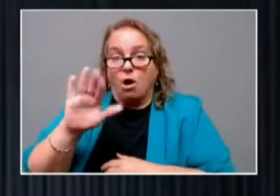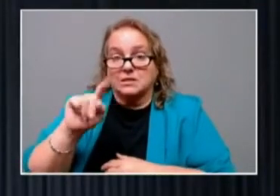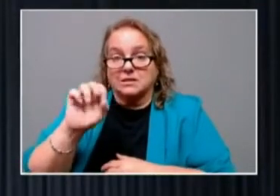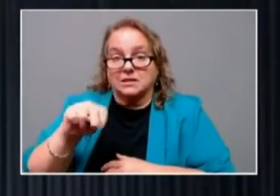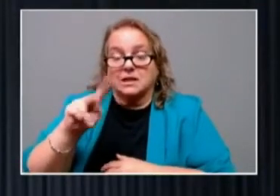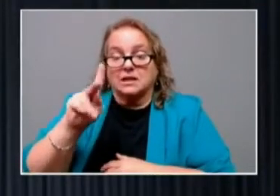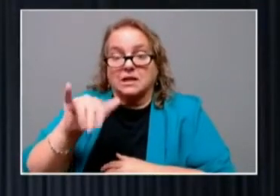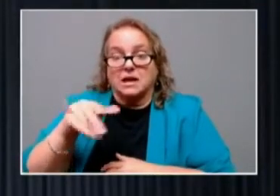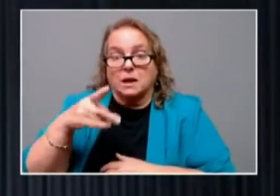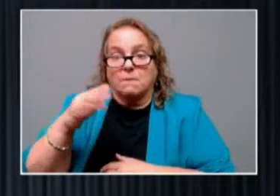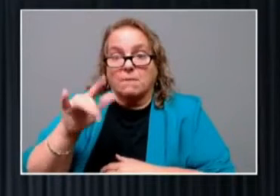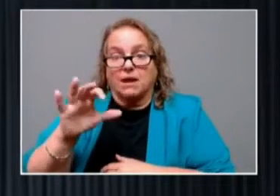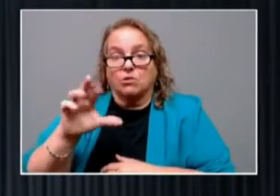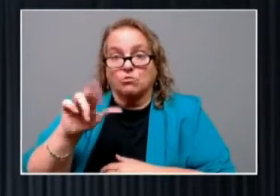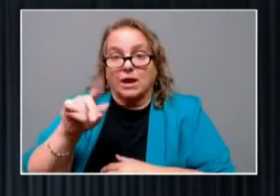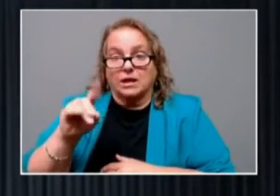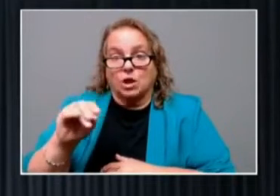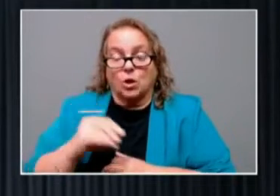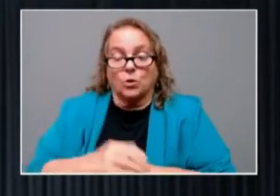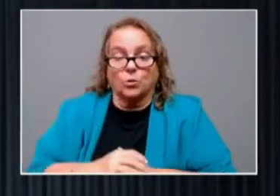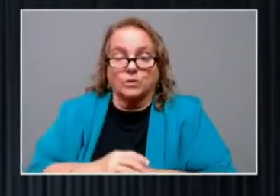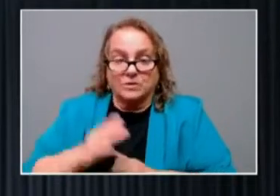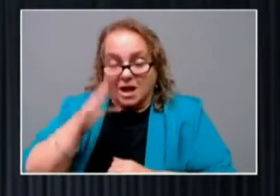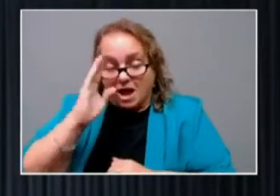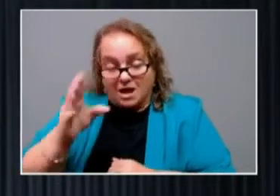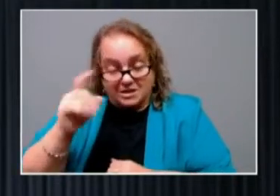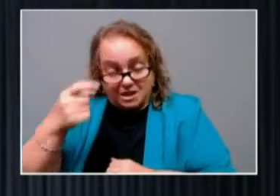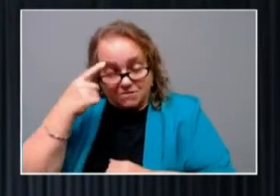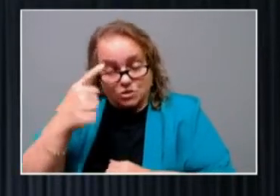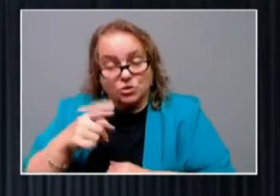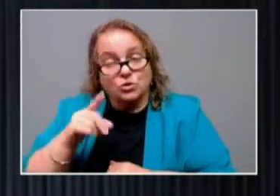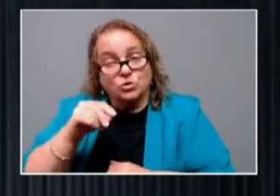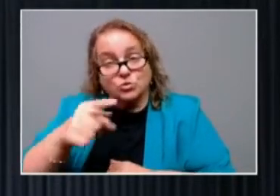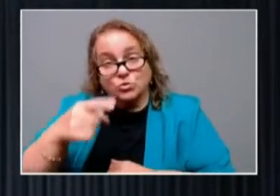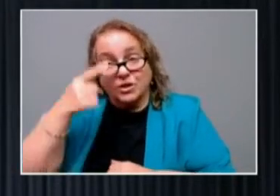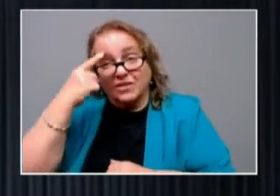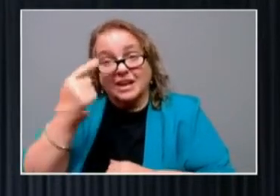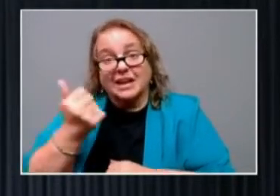Okay. Hi governor. Do you think anything the legislature passed during